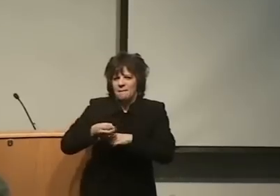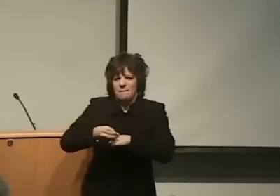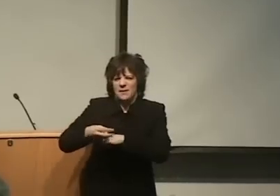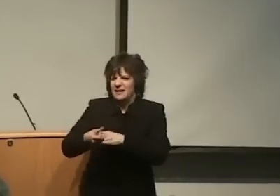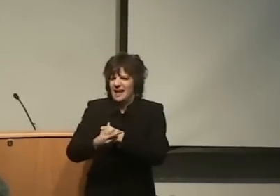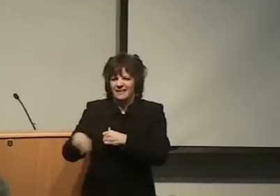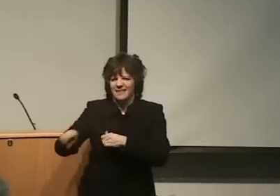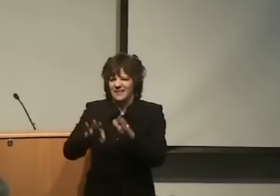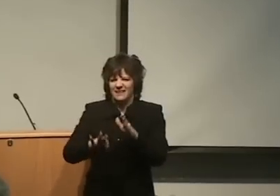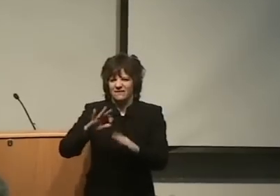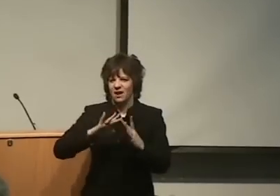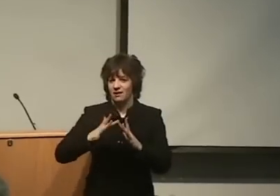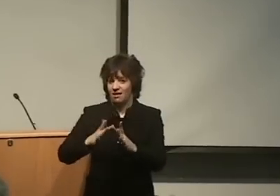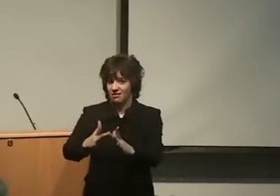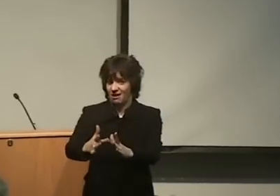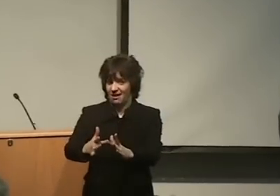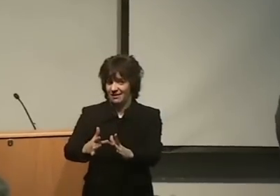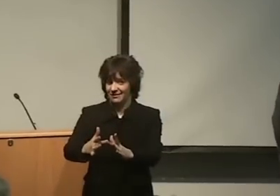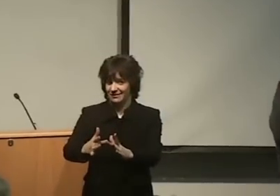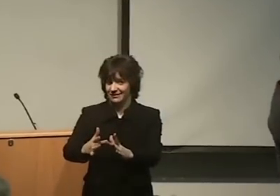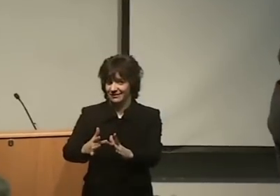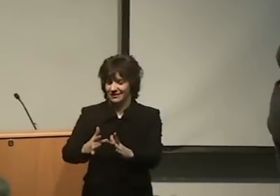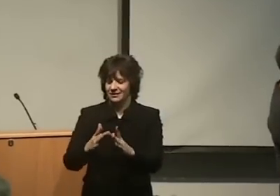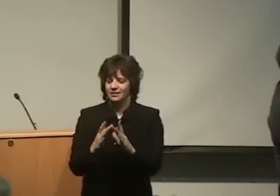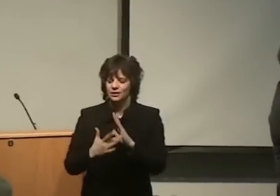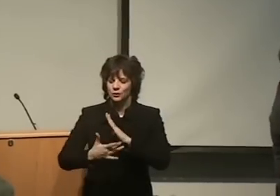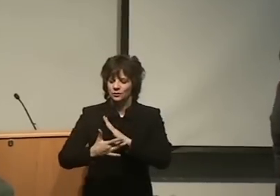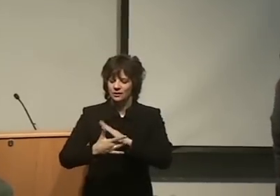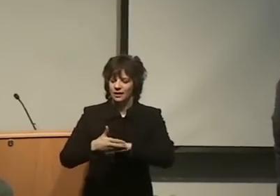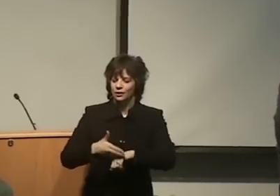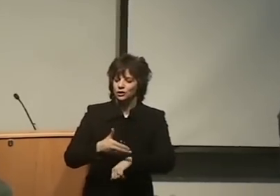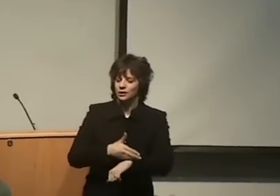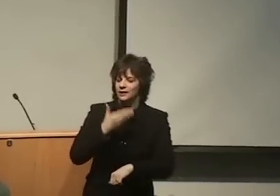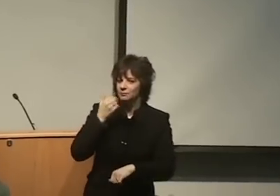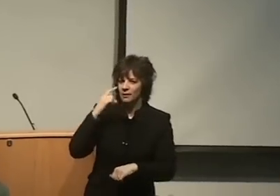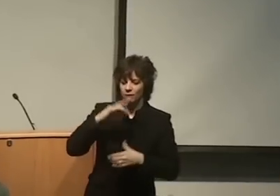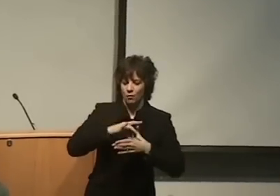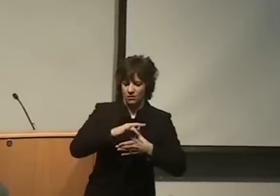So the technology is actually better for content and there is all sorts of stuff.